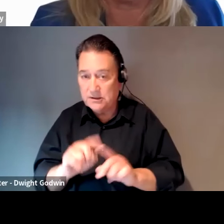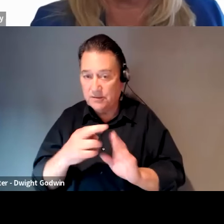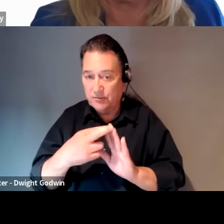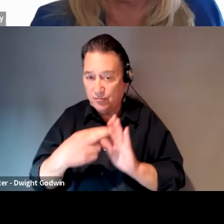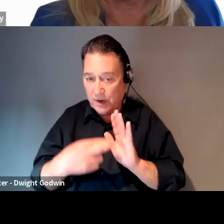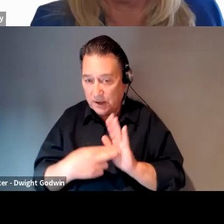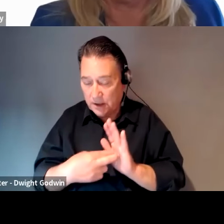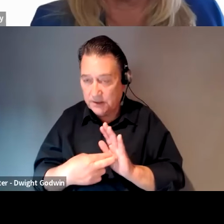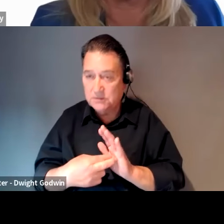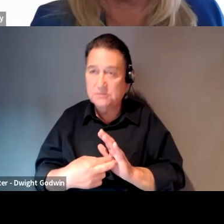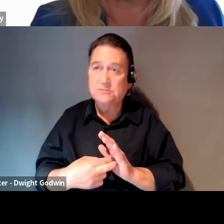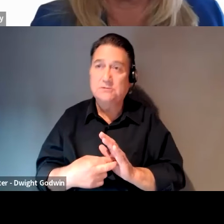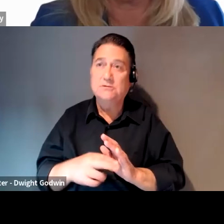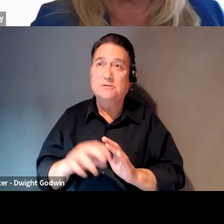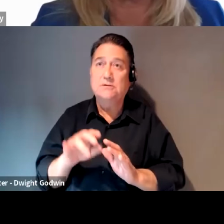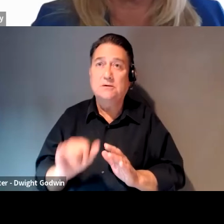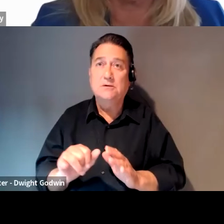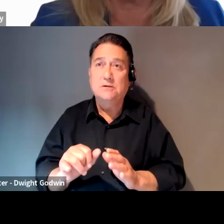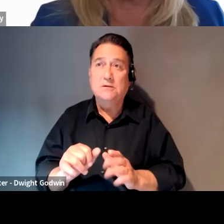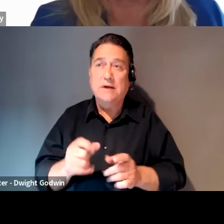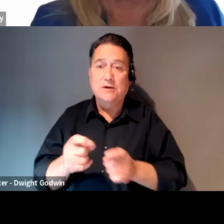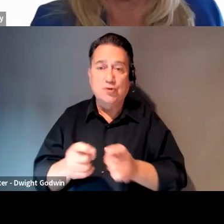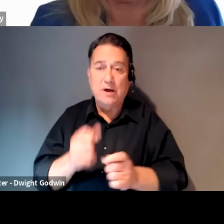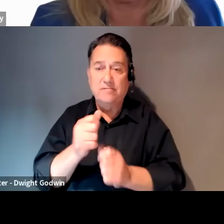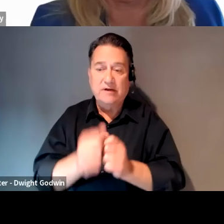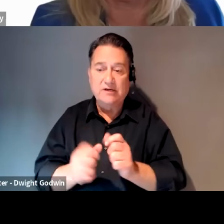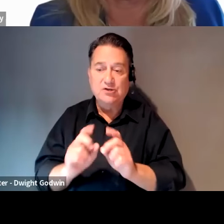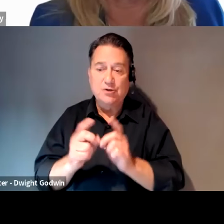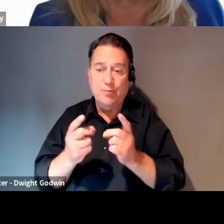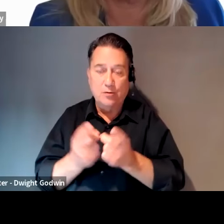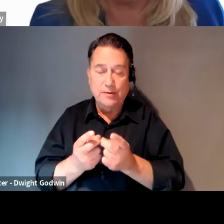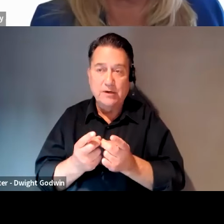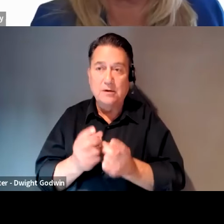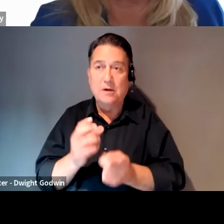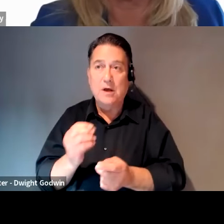that drive each department and respect that,